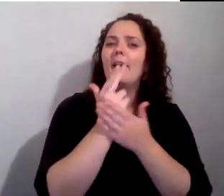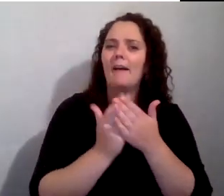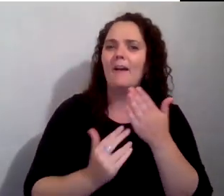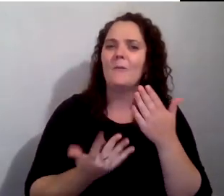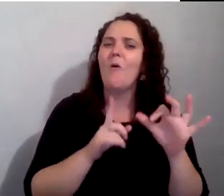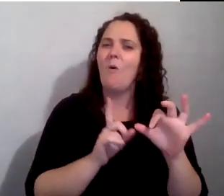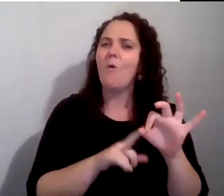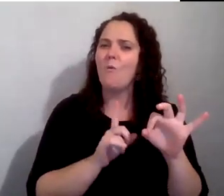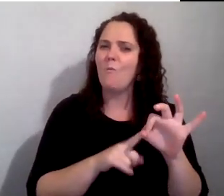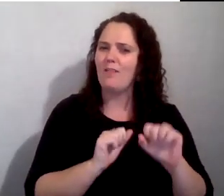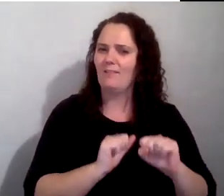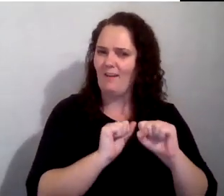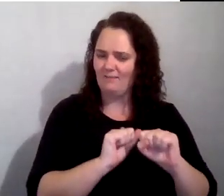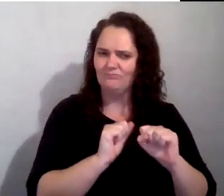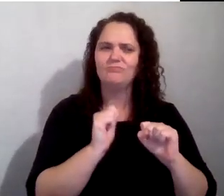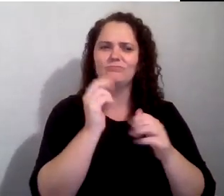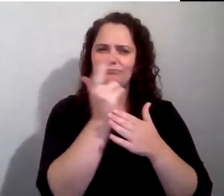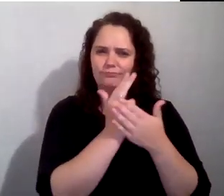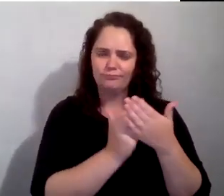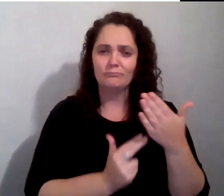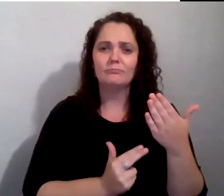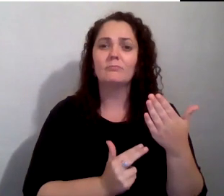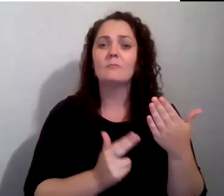the Queensland Art Gallery. Now the way that these galleries are